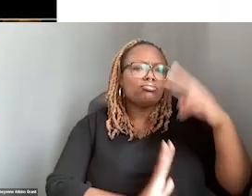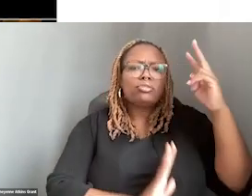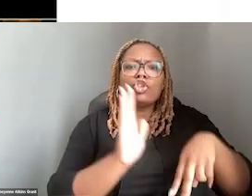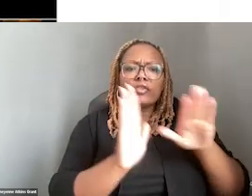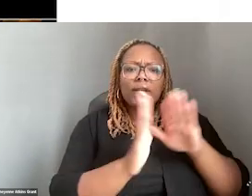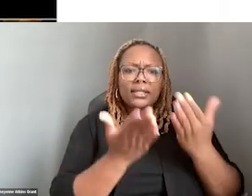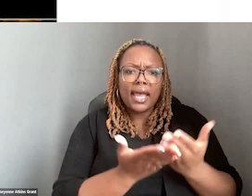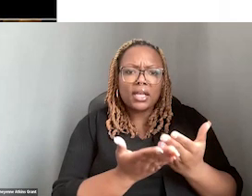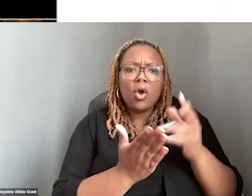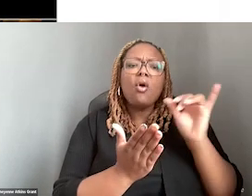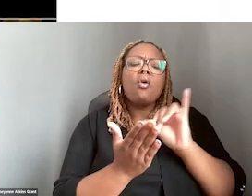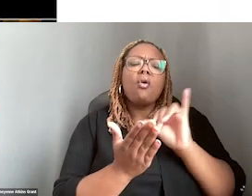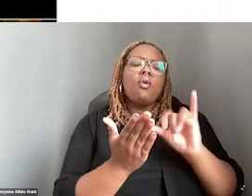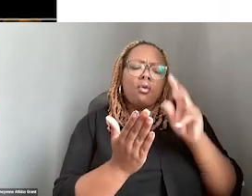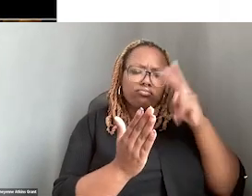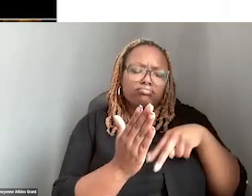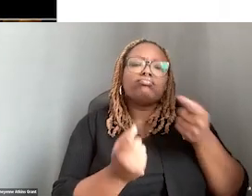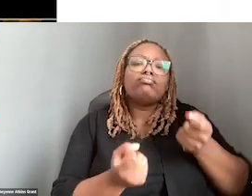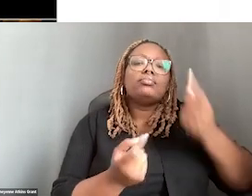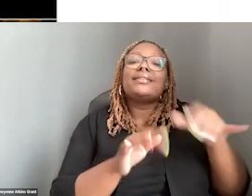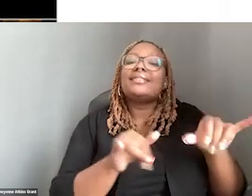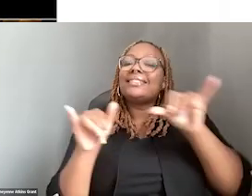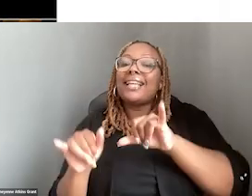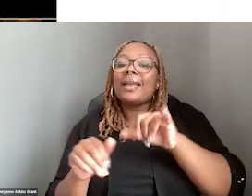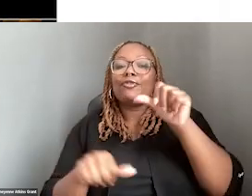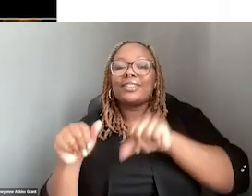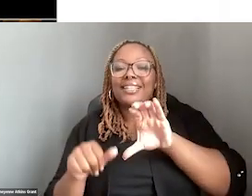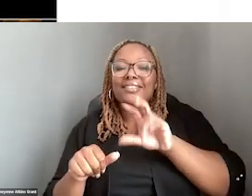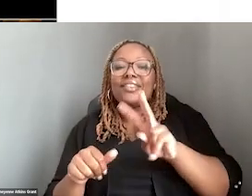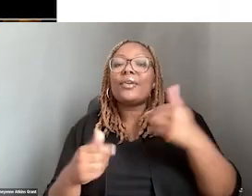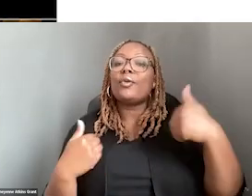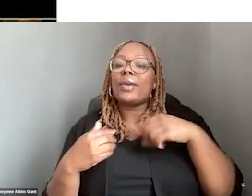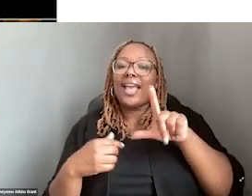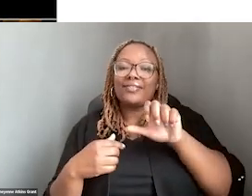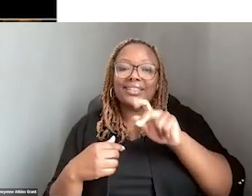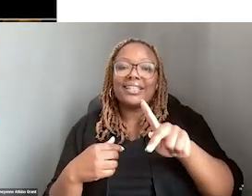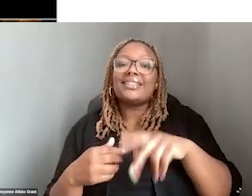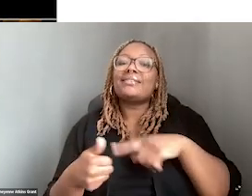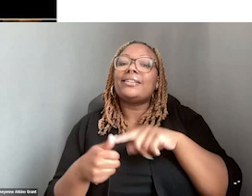When you're filling out your forms in SciENcv, we have links to the NIH Application Guide